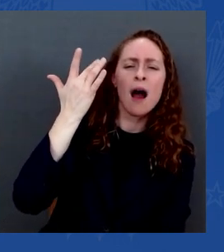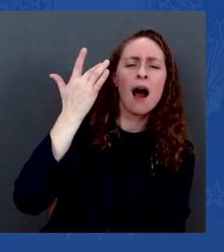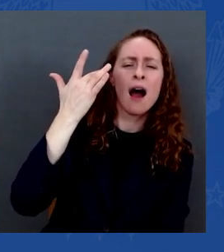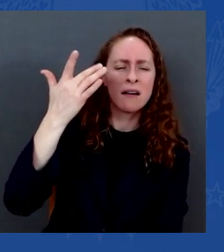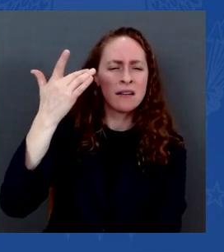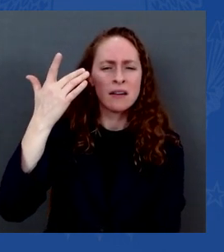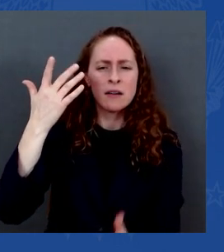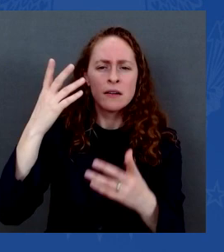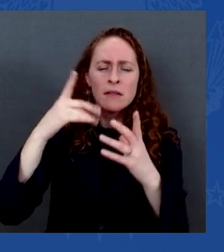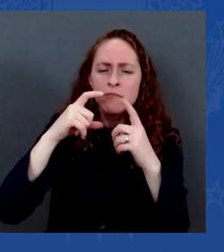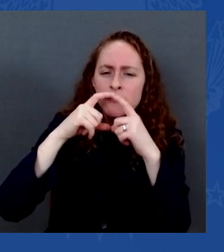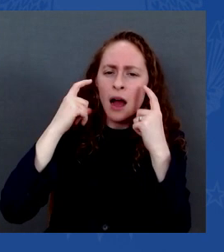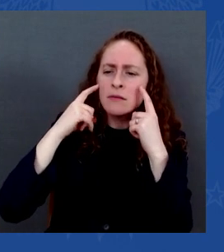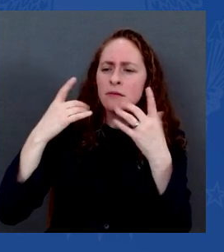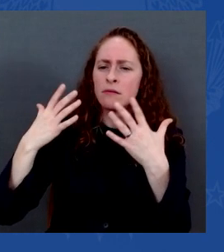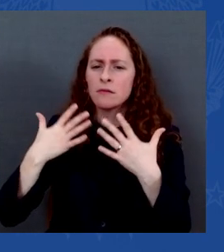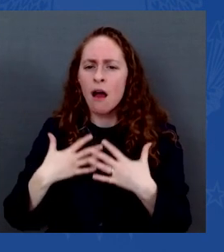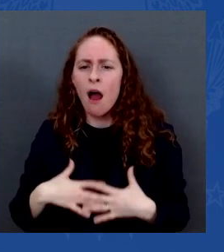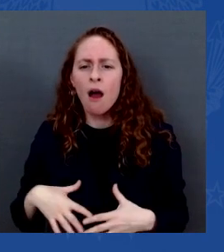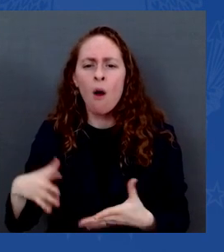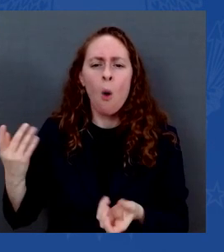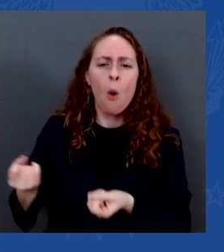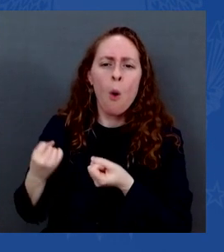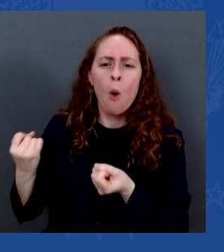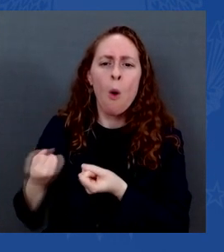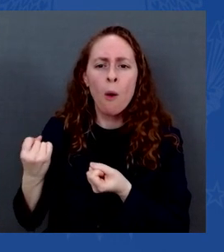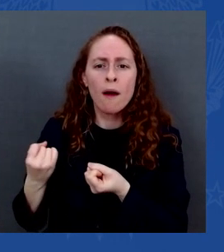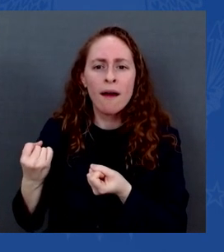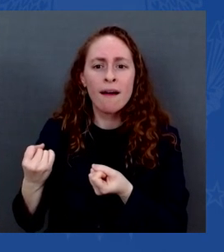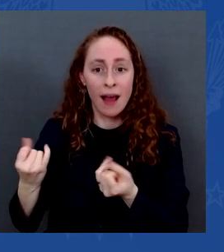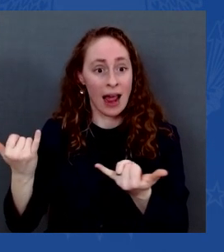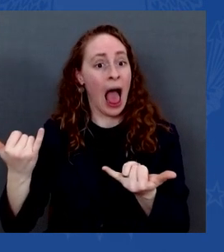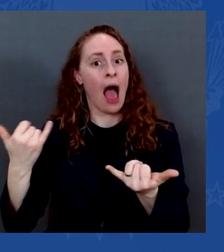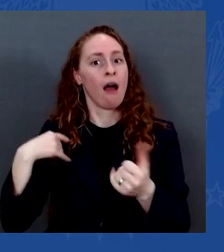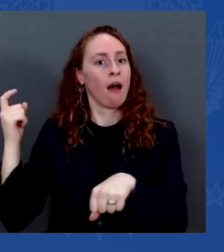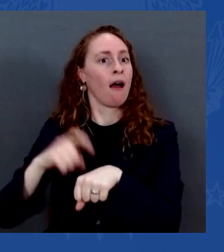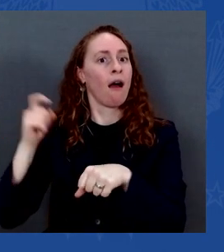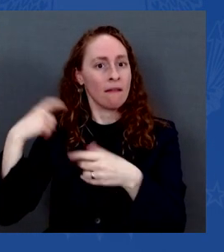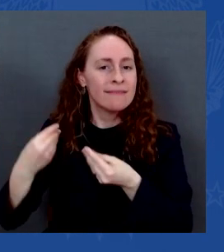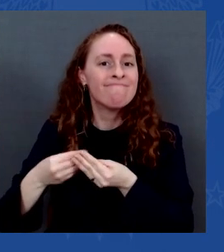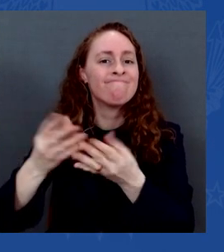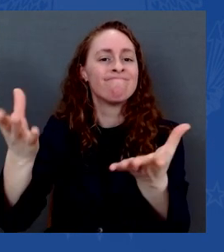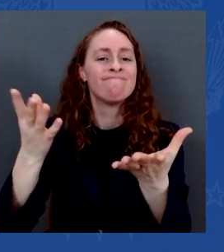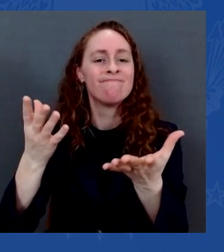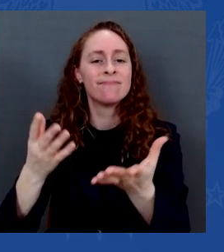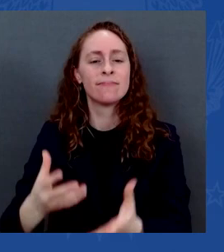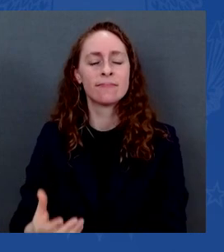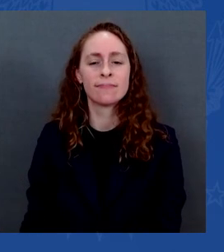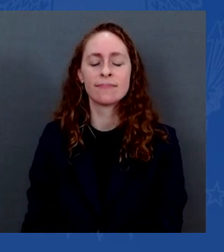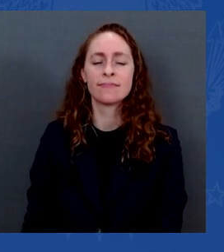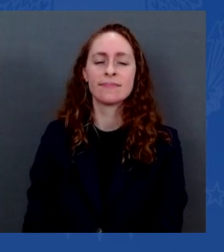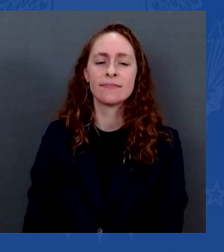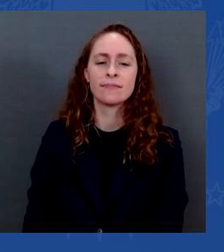The Press: Do travel bans work, sir, and will you reverse the travel ban now that Omicron is so prevalent here in the U.S.?